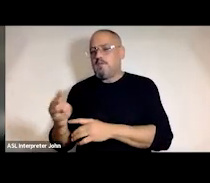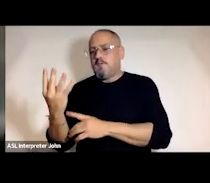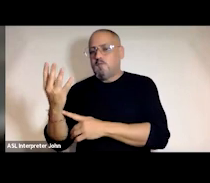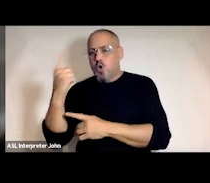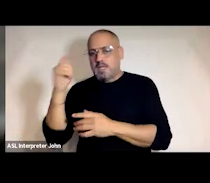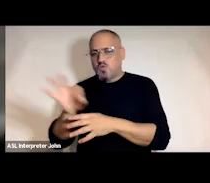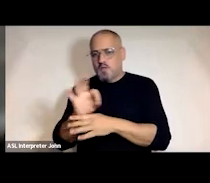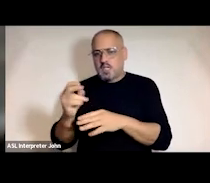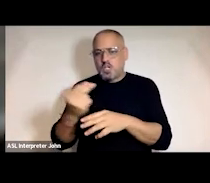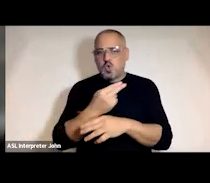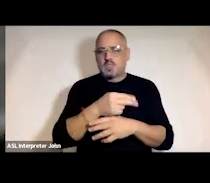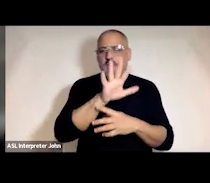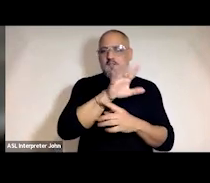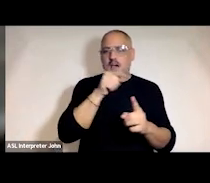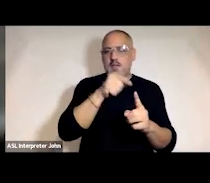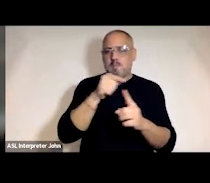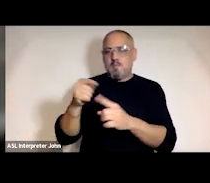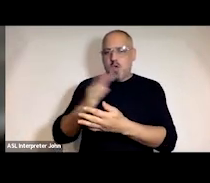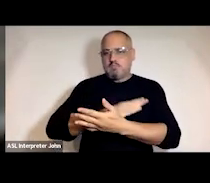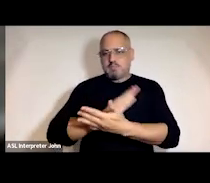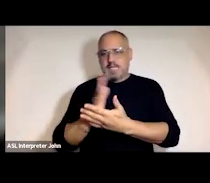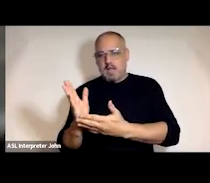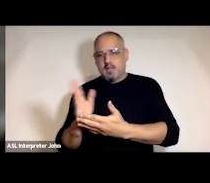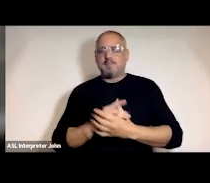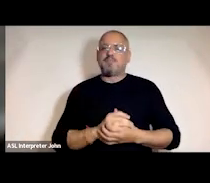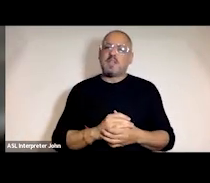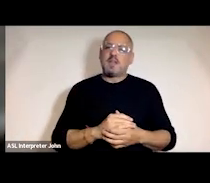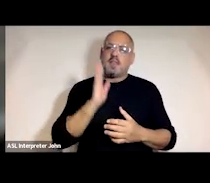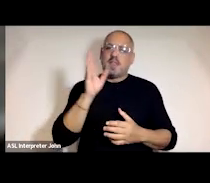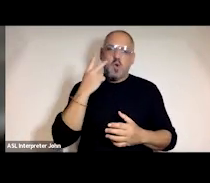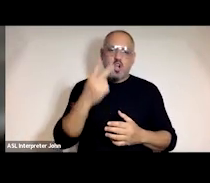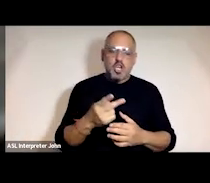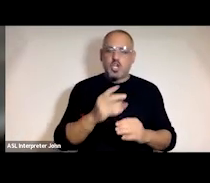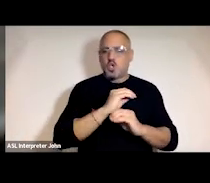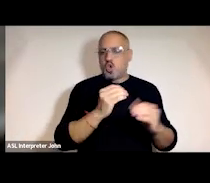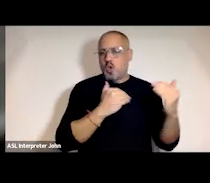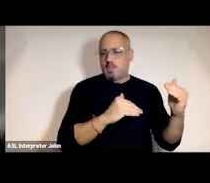using that five-point rating scale. So they're gonna look at no limitation, mild limitations,